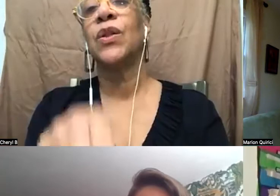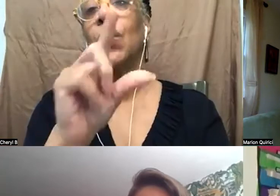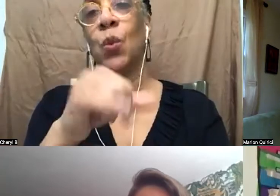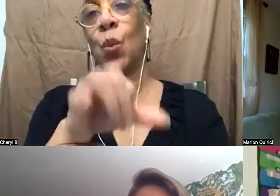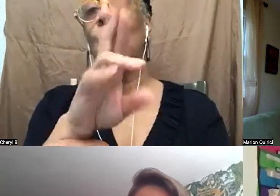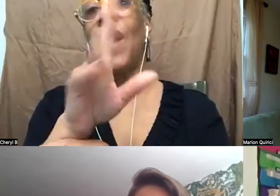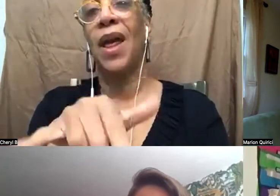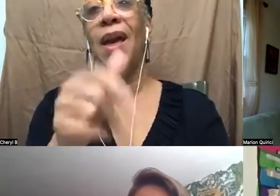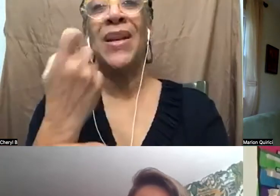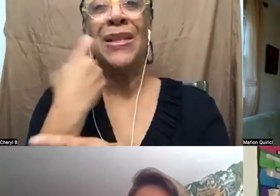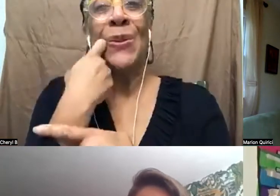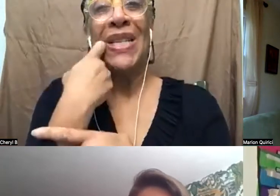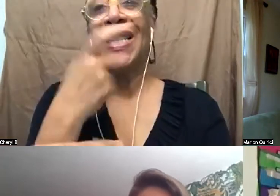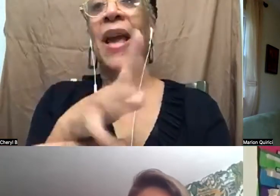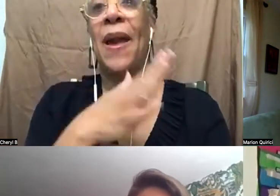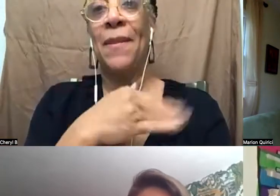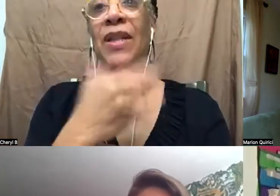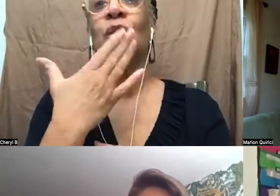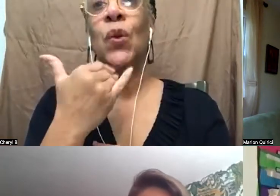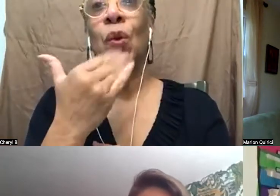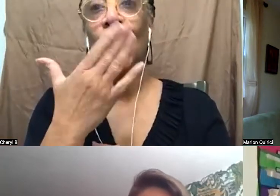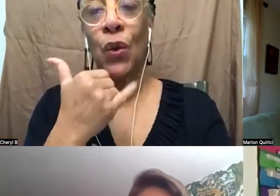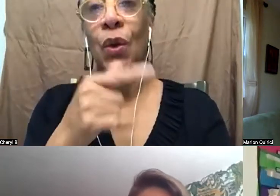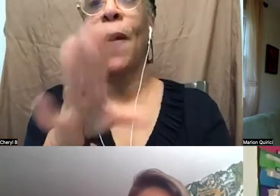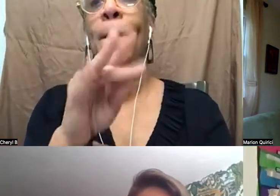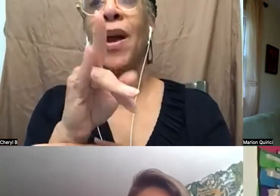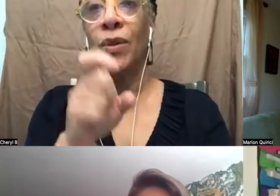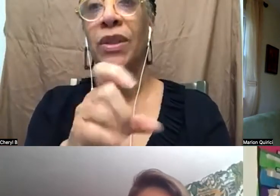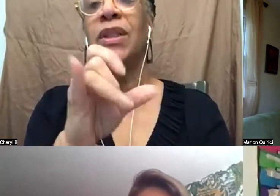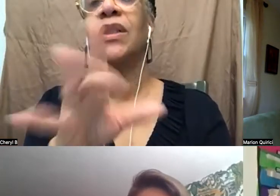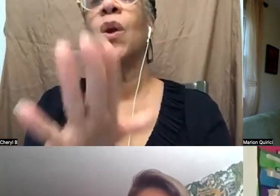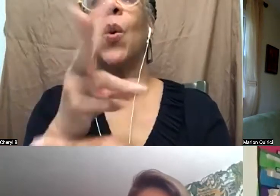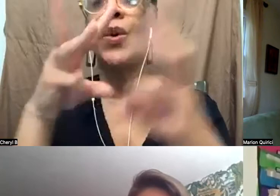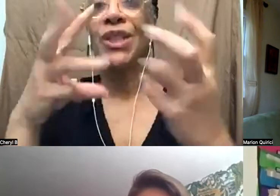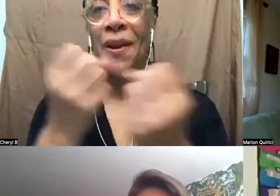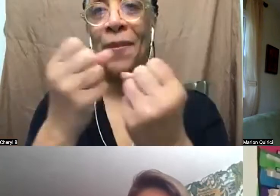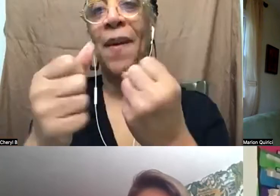Sugar Bones: My Crip Ancestors, a performance and workshop about creating access to our crip